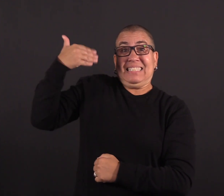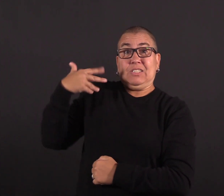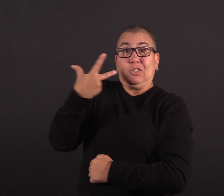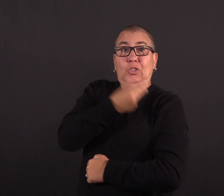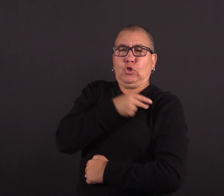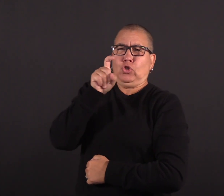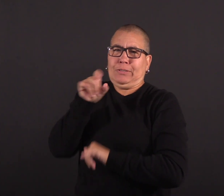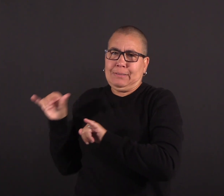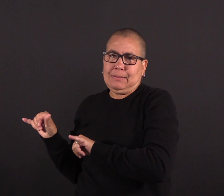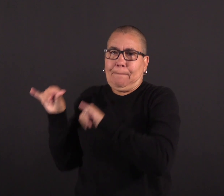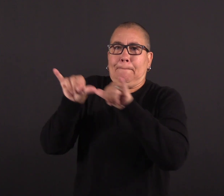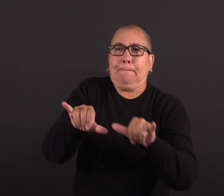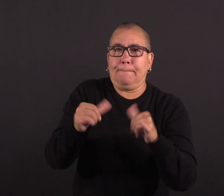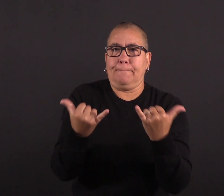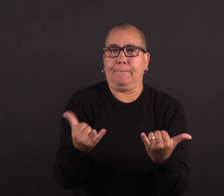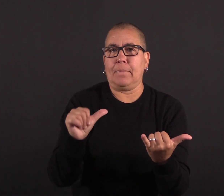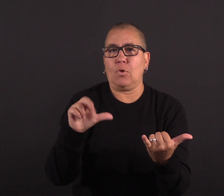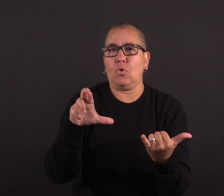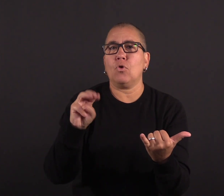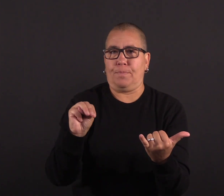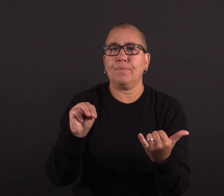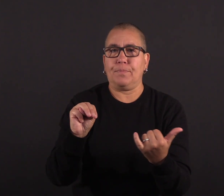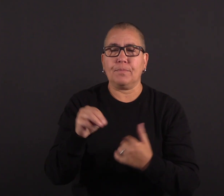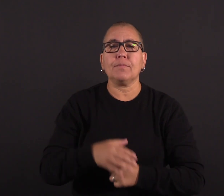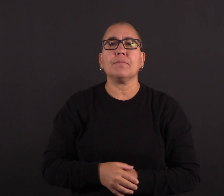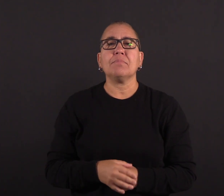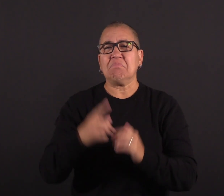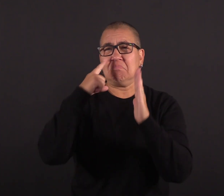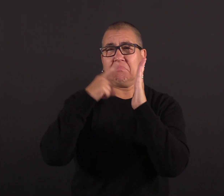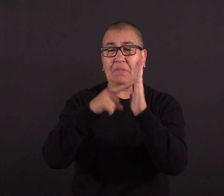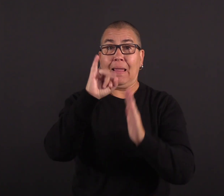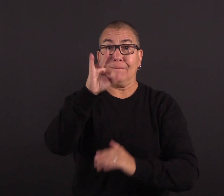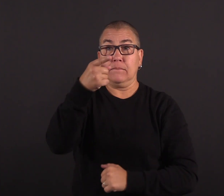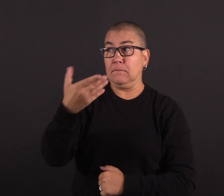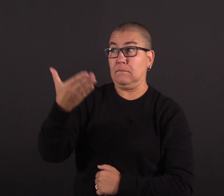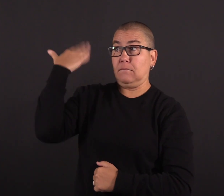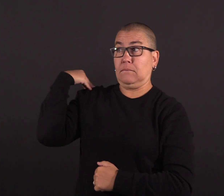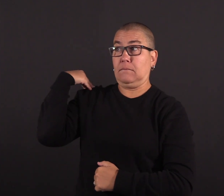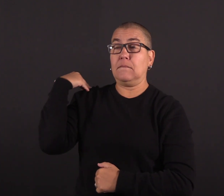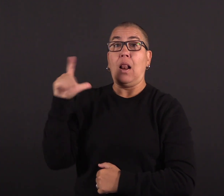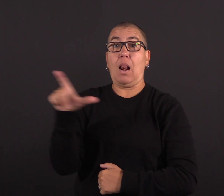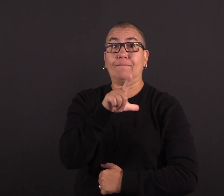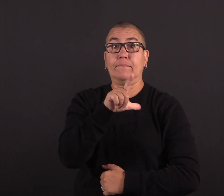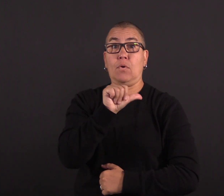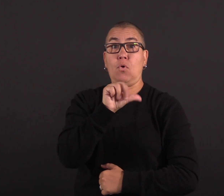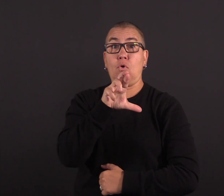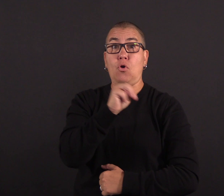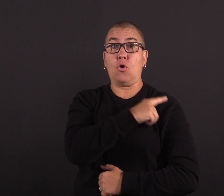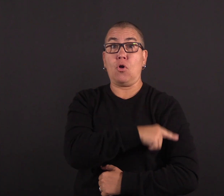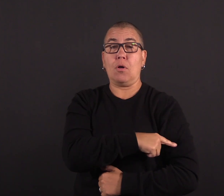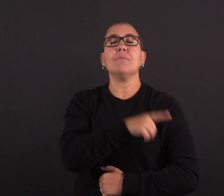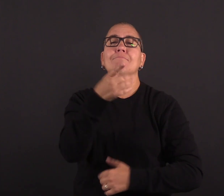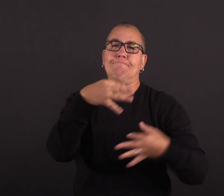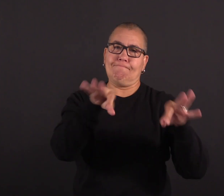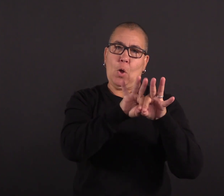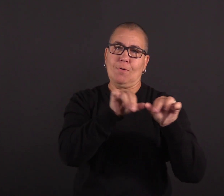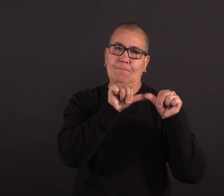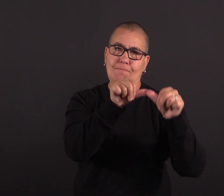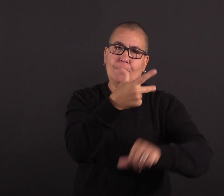August 11 in the journal eBioMedicine. "The question seems so banal, so trivial